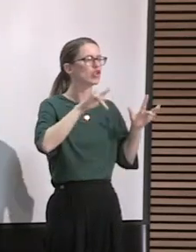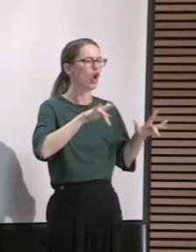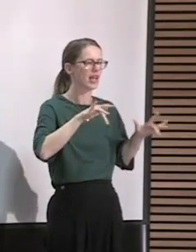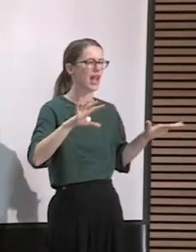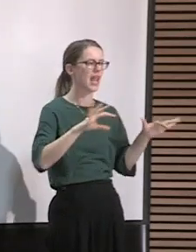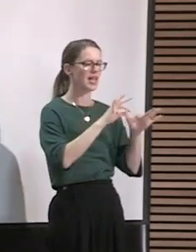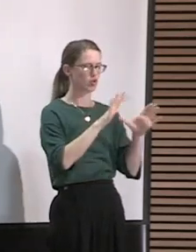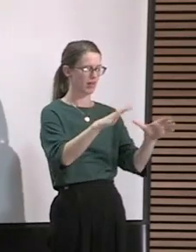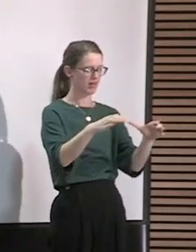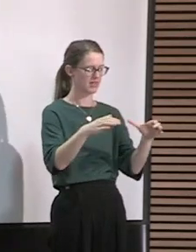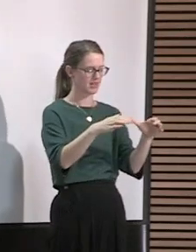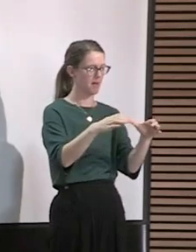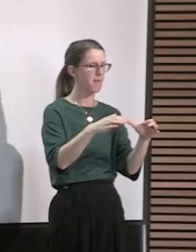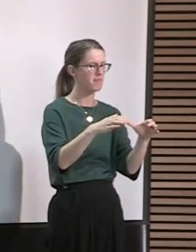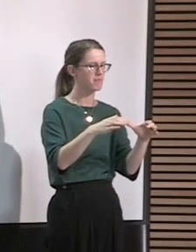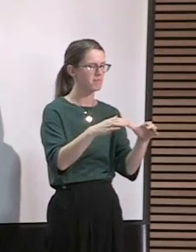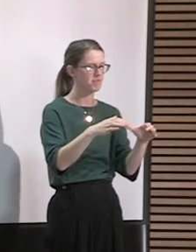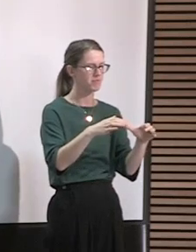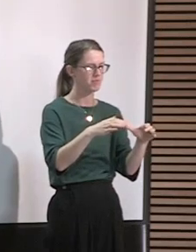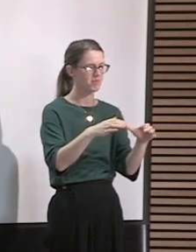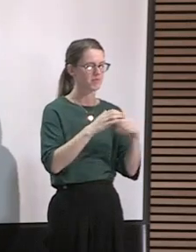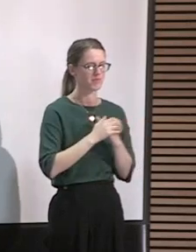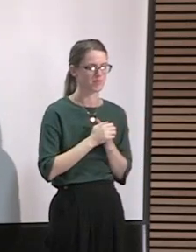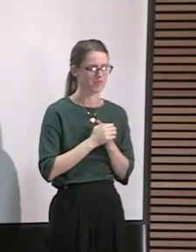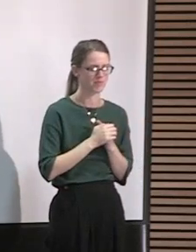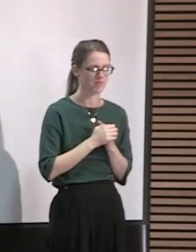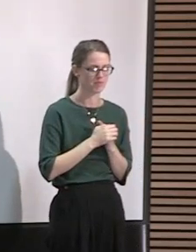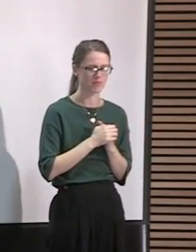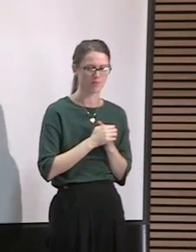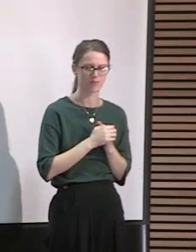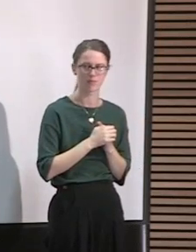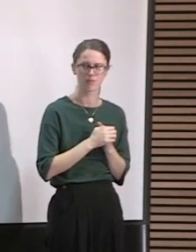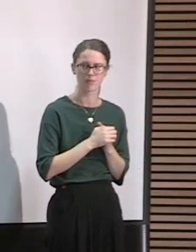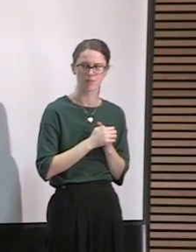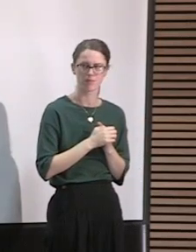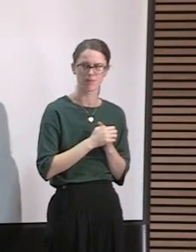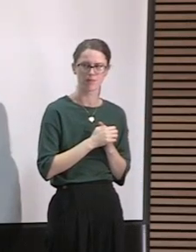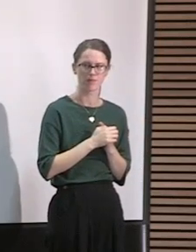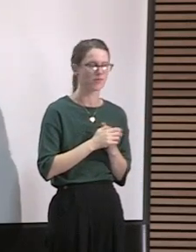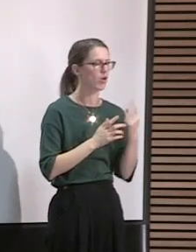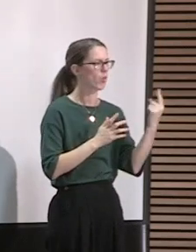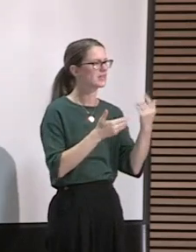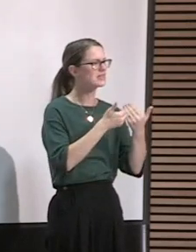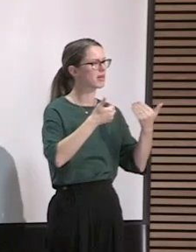previously been in an Miff facility. Those are the only